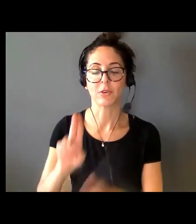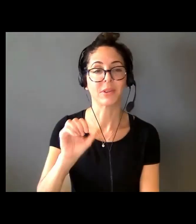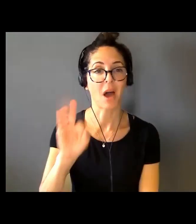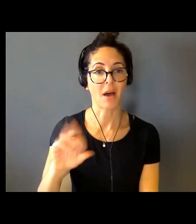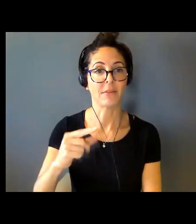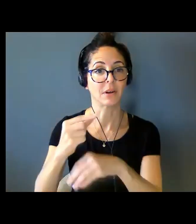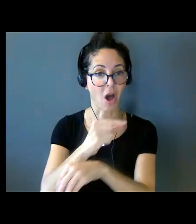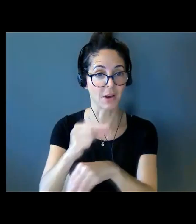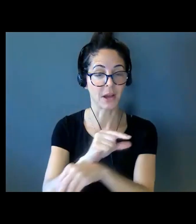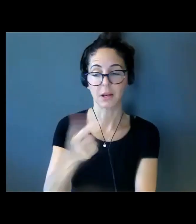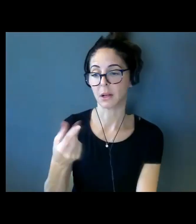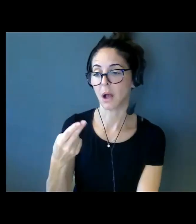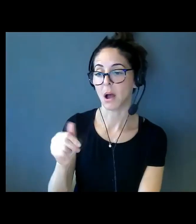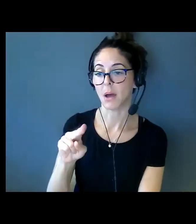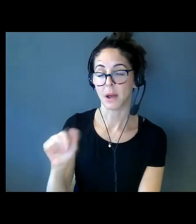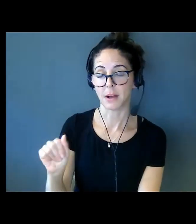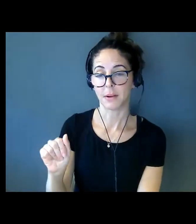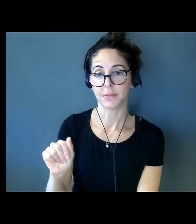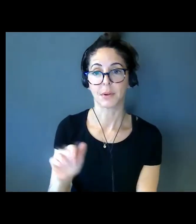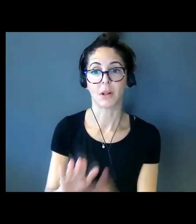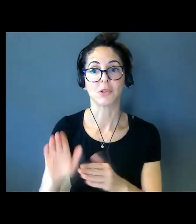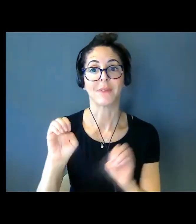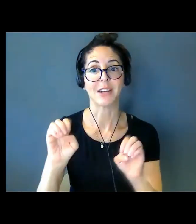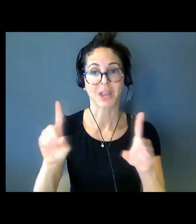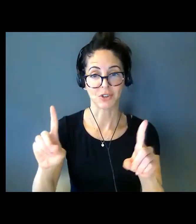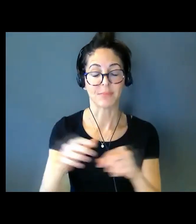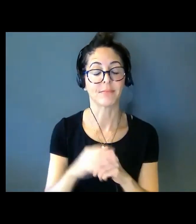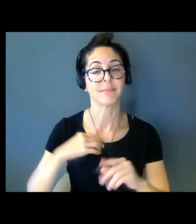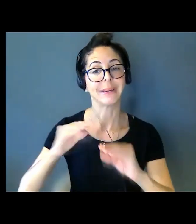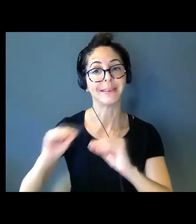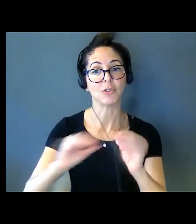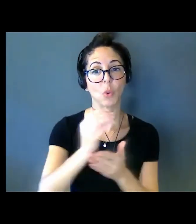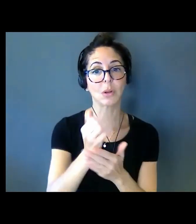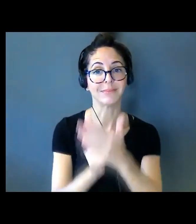in the College of Education, teaching courses under the umbrella of disability history,